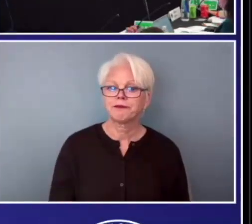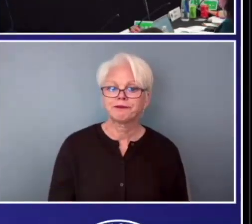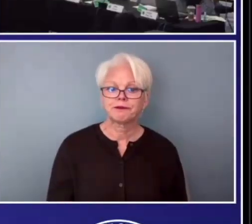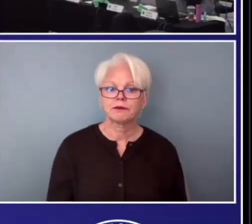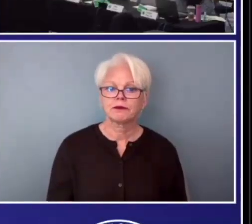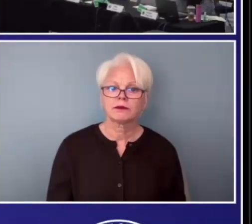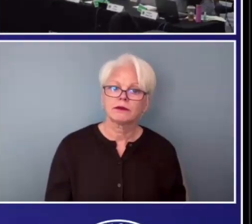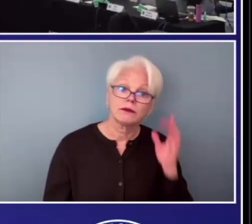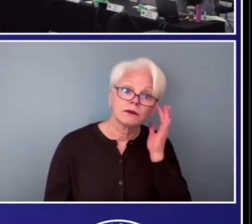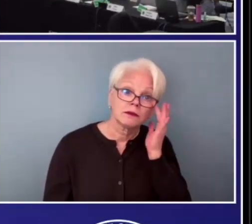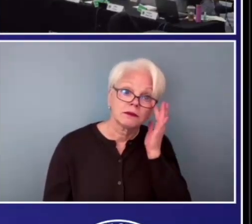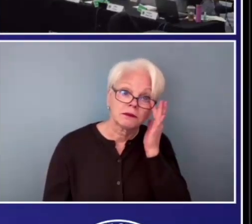Is this the time for questions?